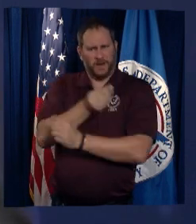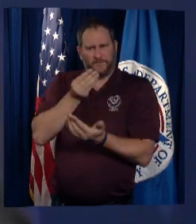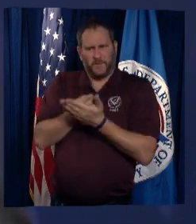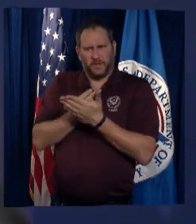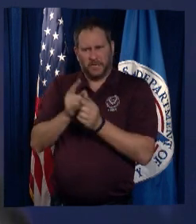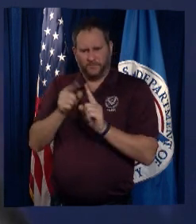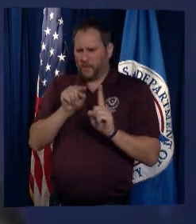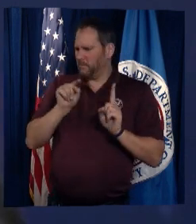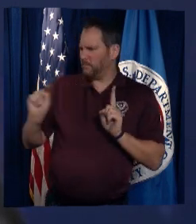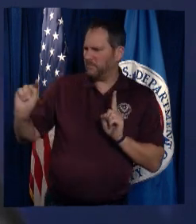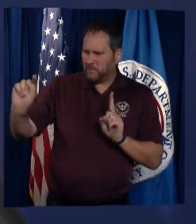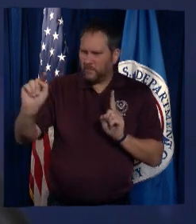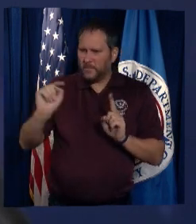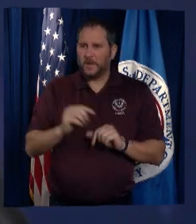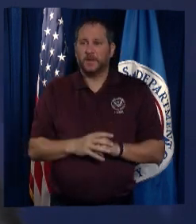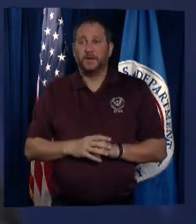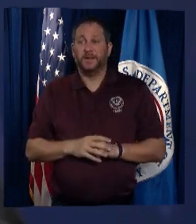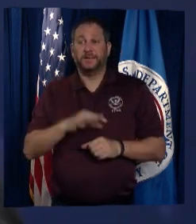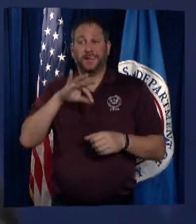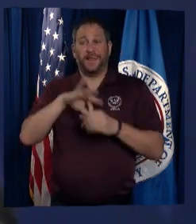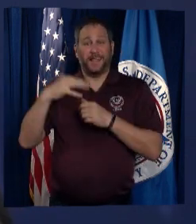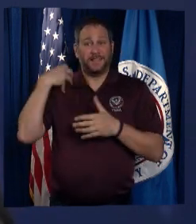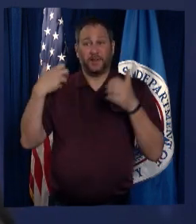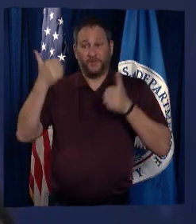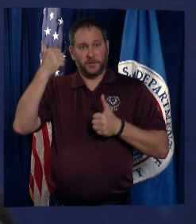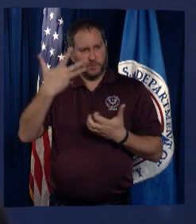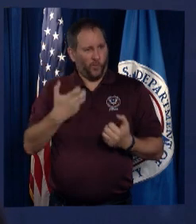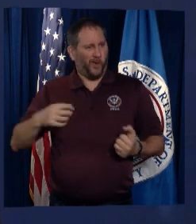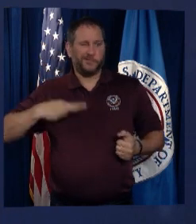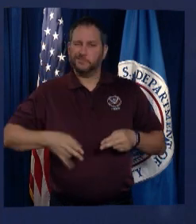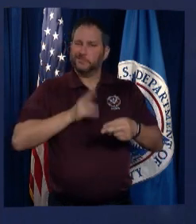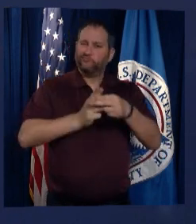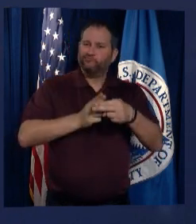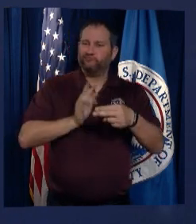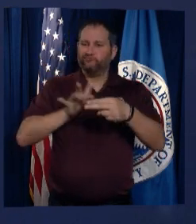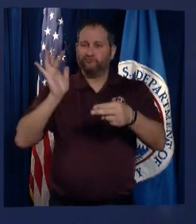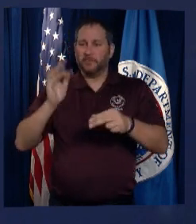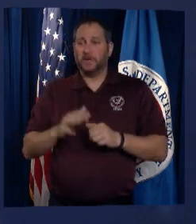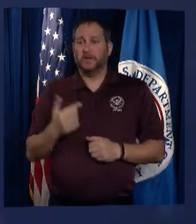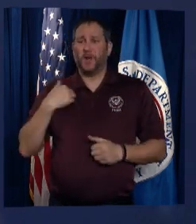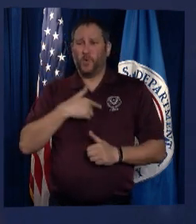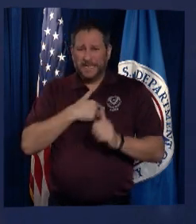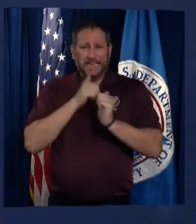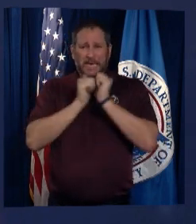volunteers. While there are a few winners in this perpetual power struggle, the